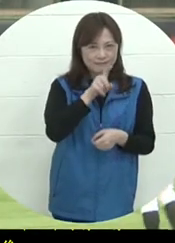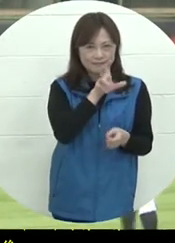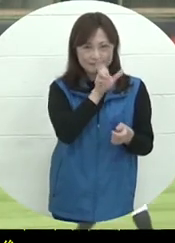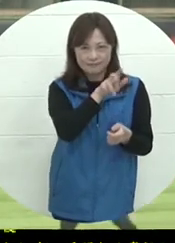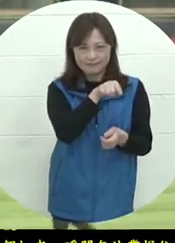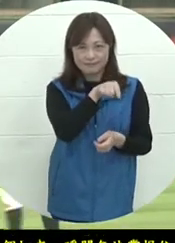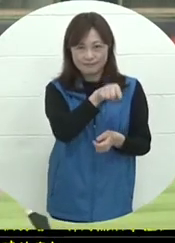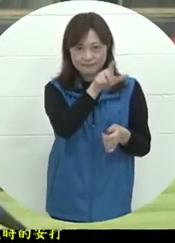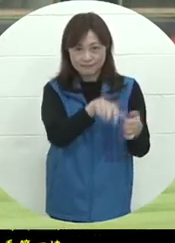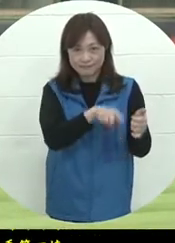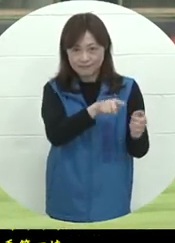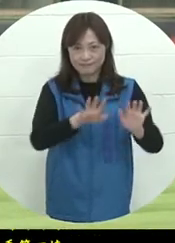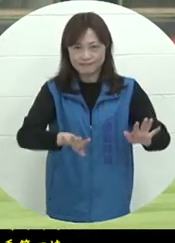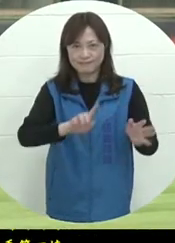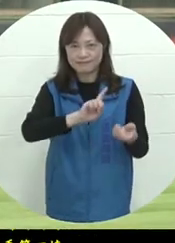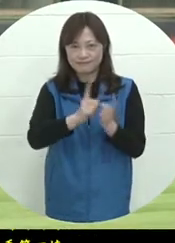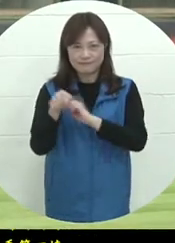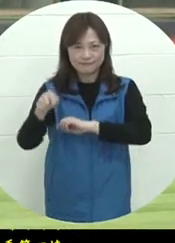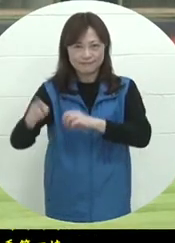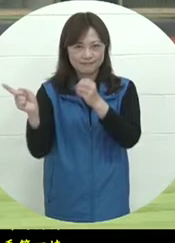to recover some lagging points for himself?